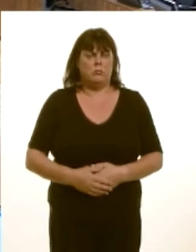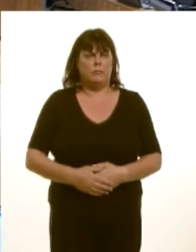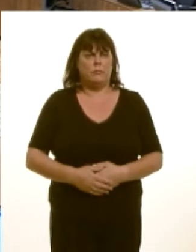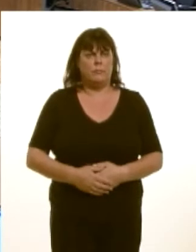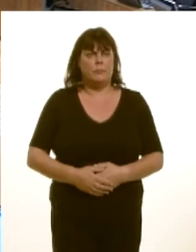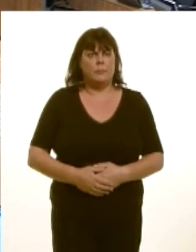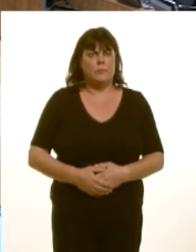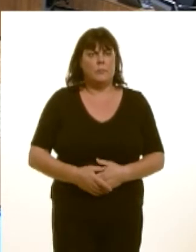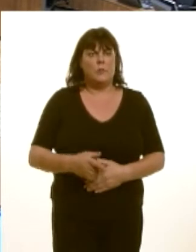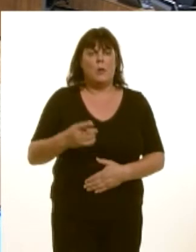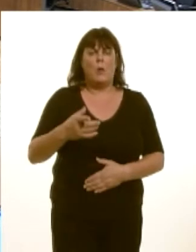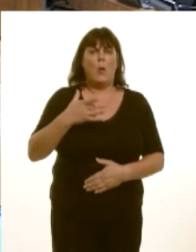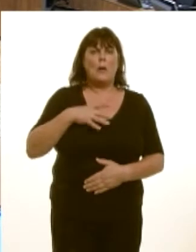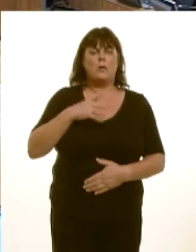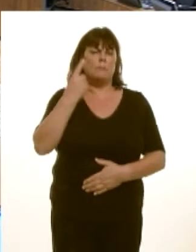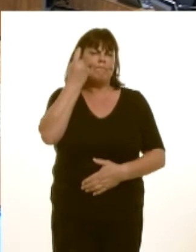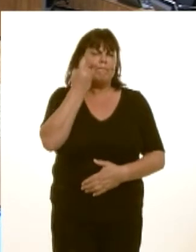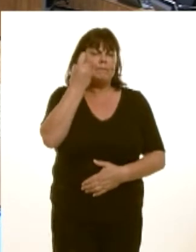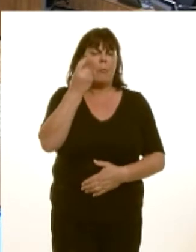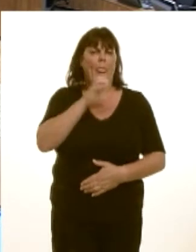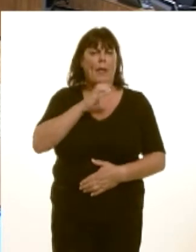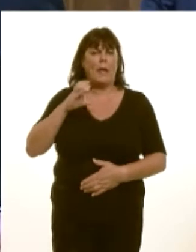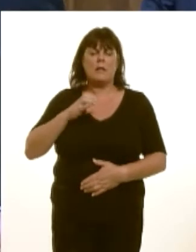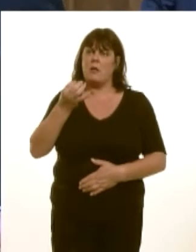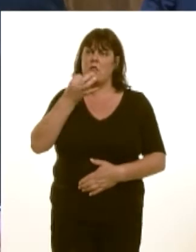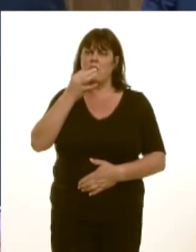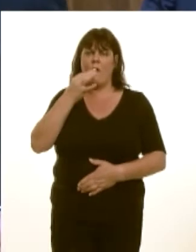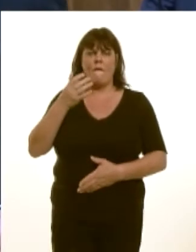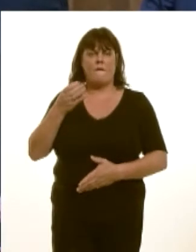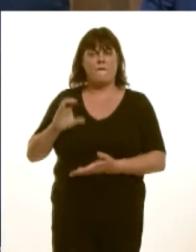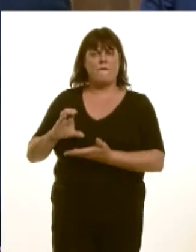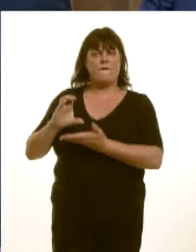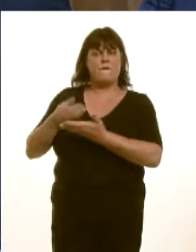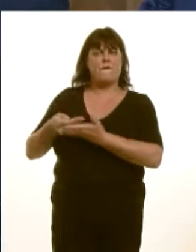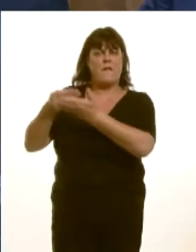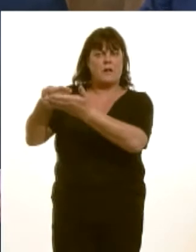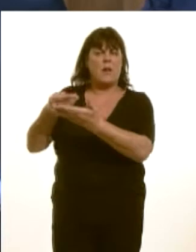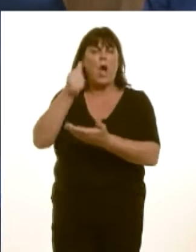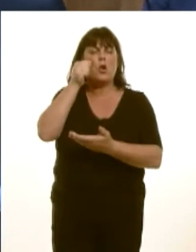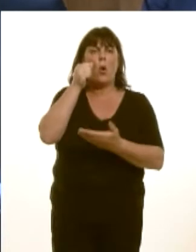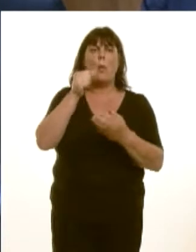King’s Fund, which questioned the cancer drugs fund, or the ‘British Medical Journal’, which questions the cancer drugs fund in terms of what it delivers.